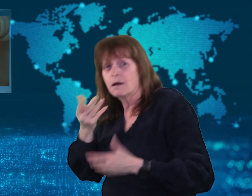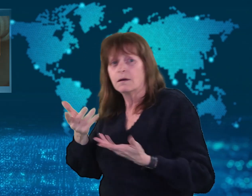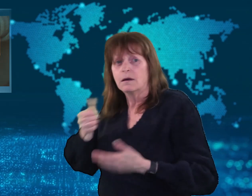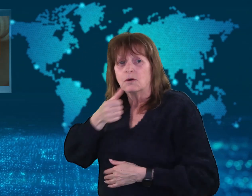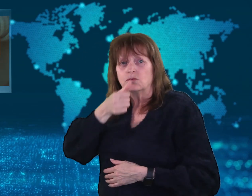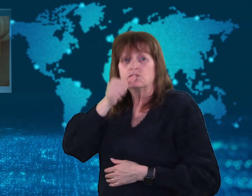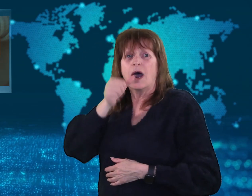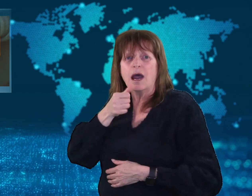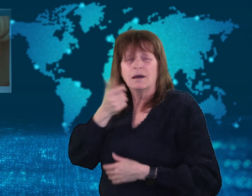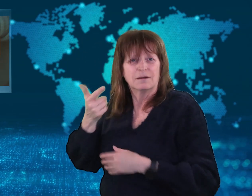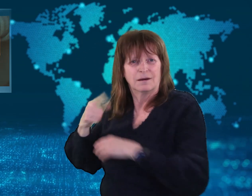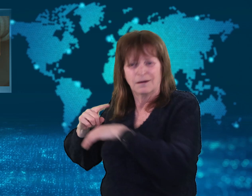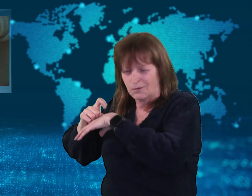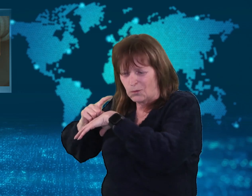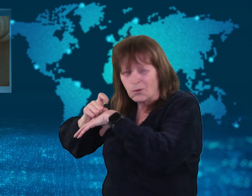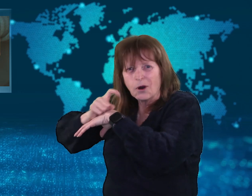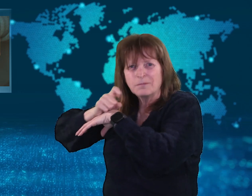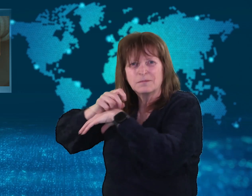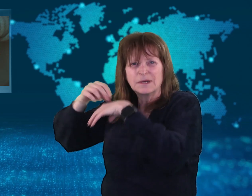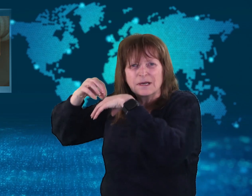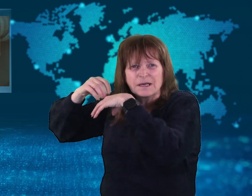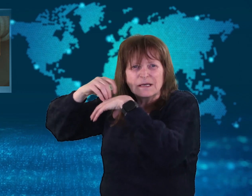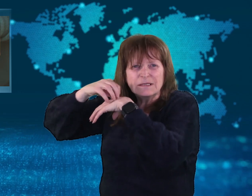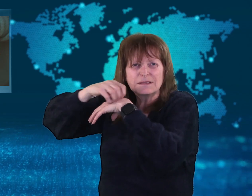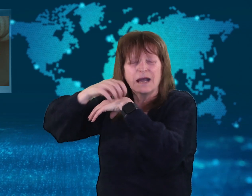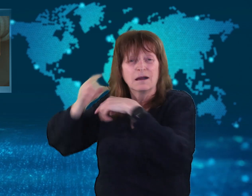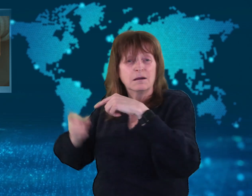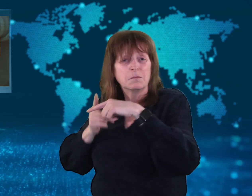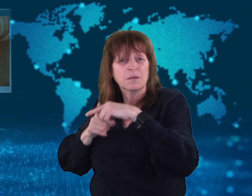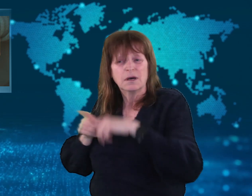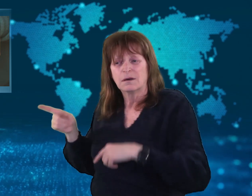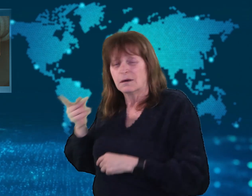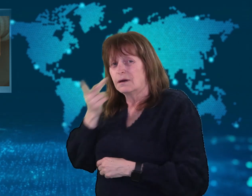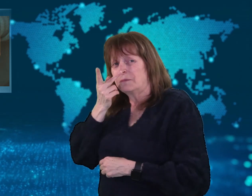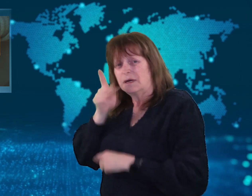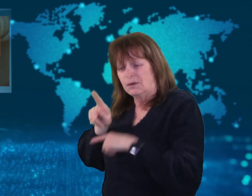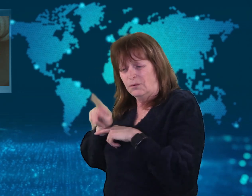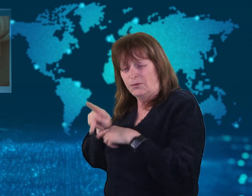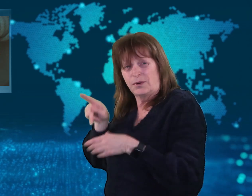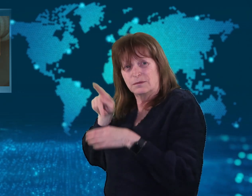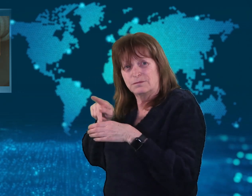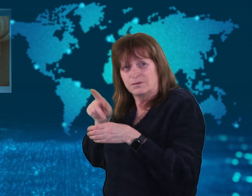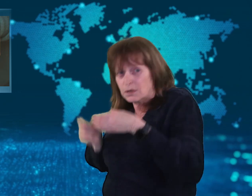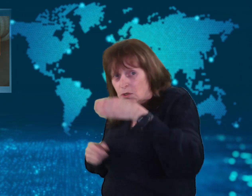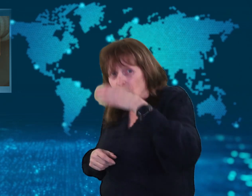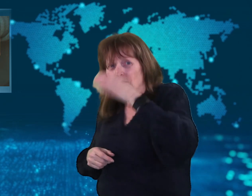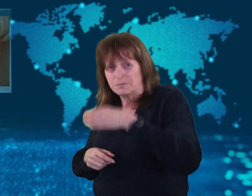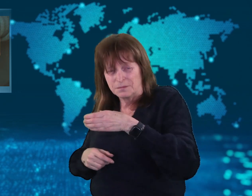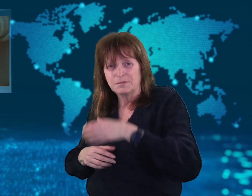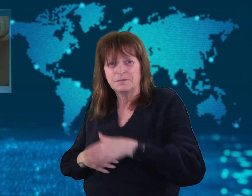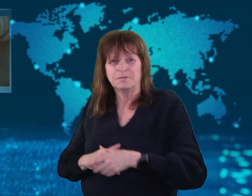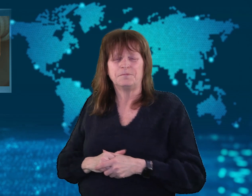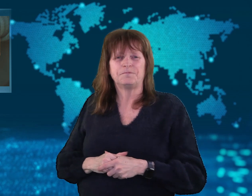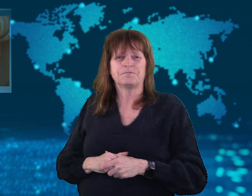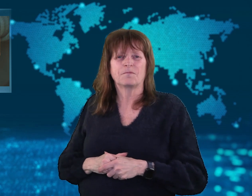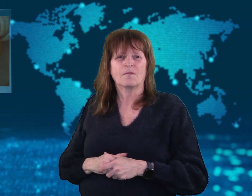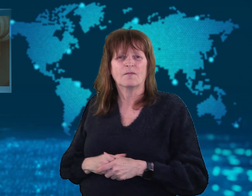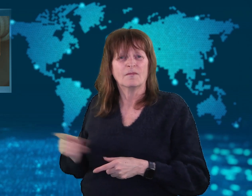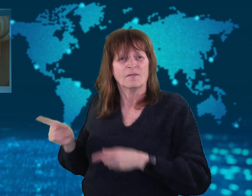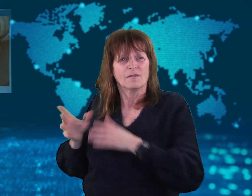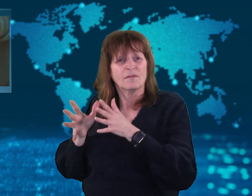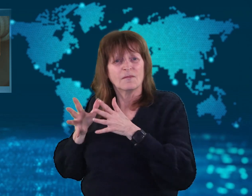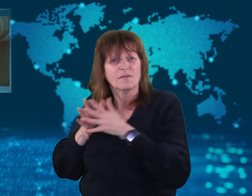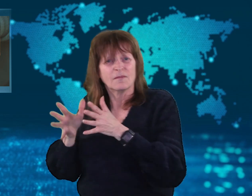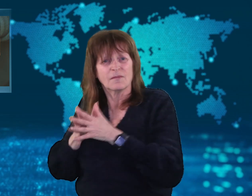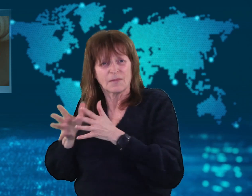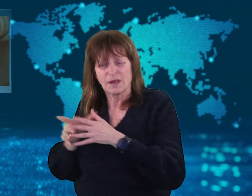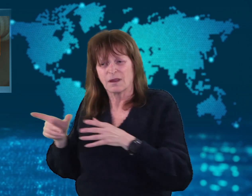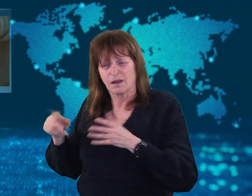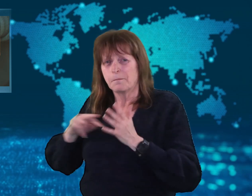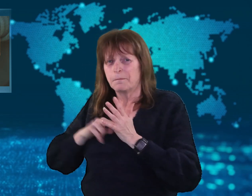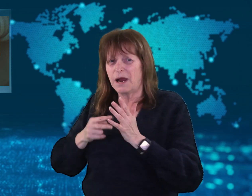and he ate and drank mostly insects, worms, and urine.